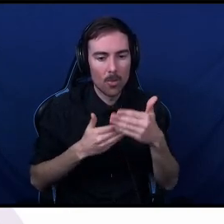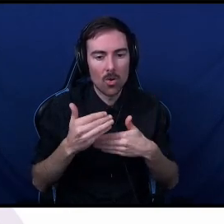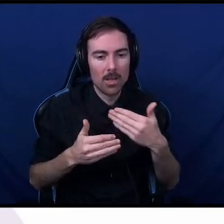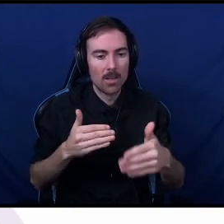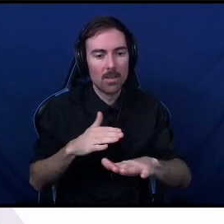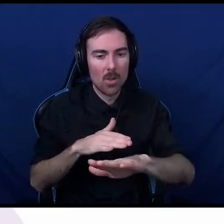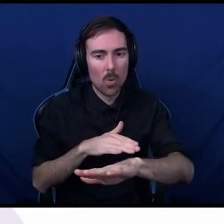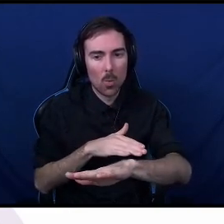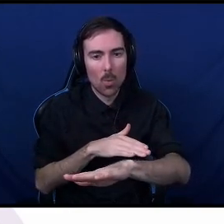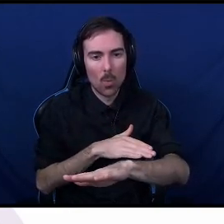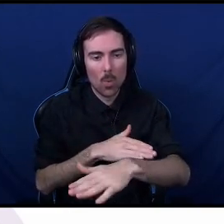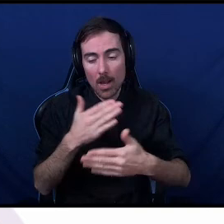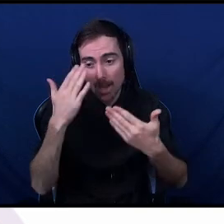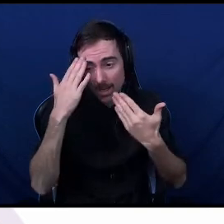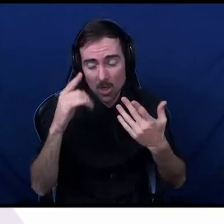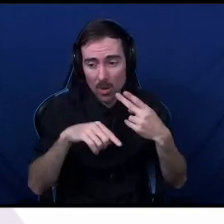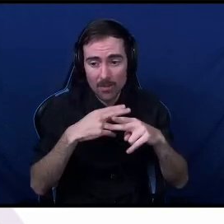change at a policy level or not.